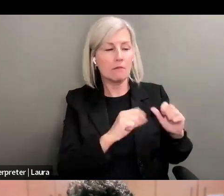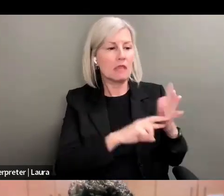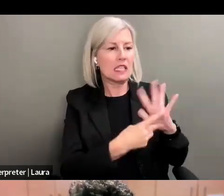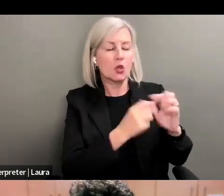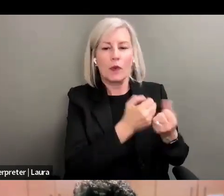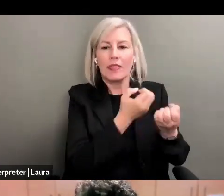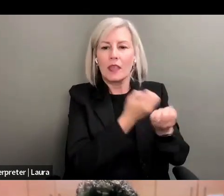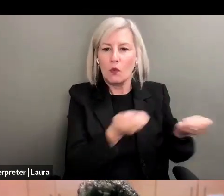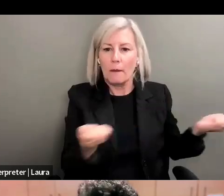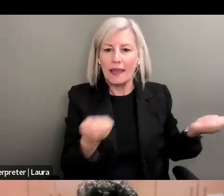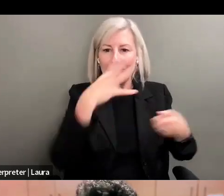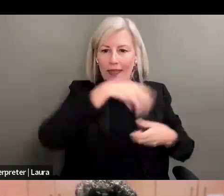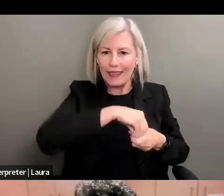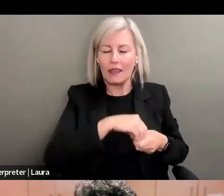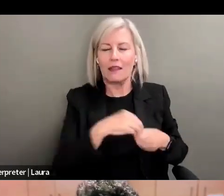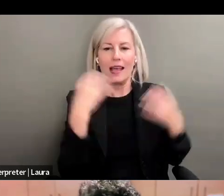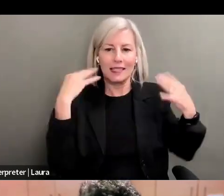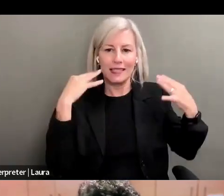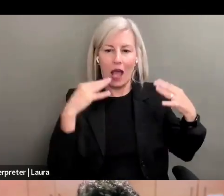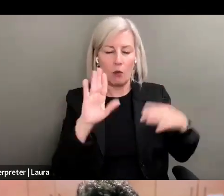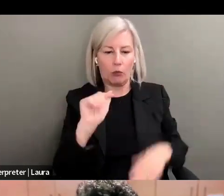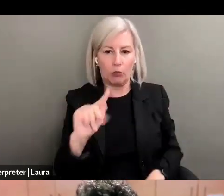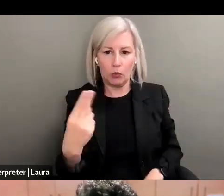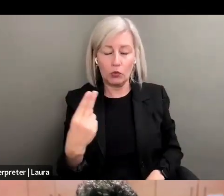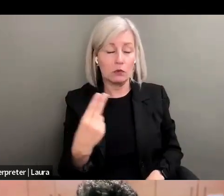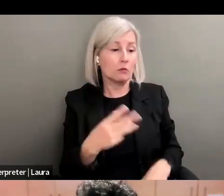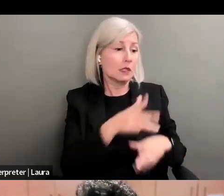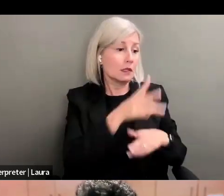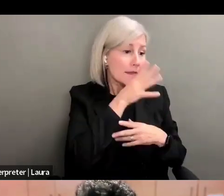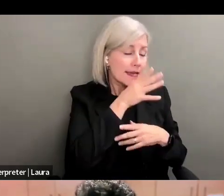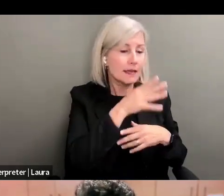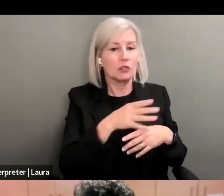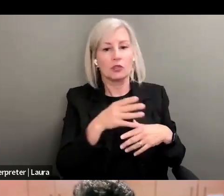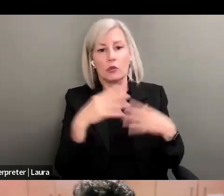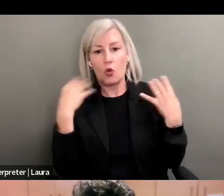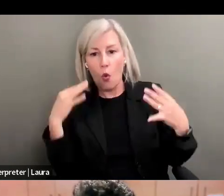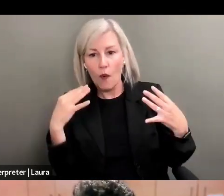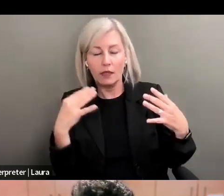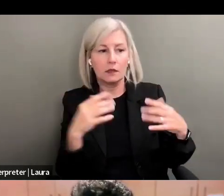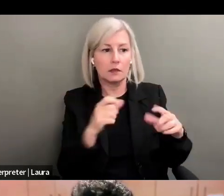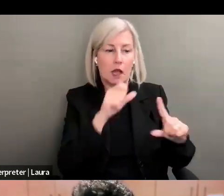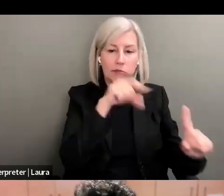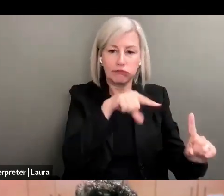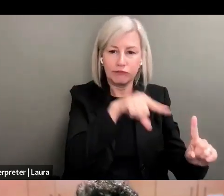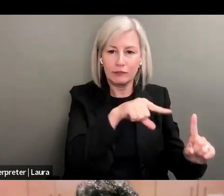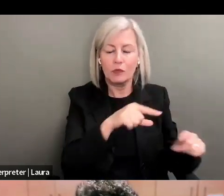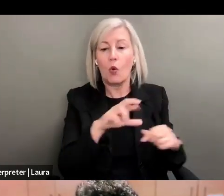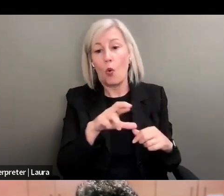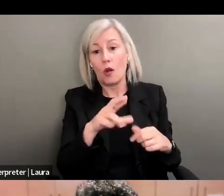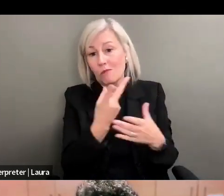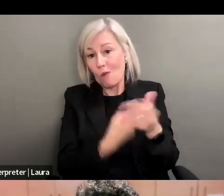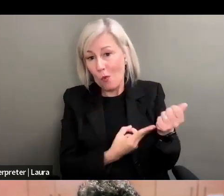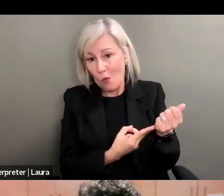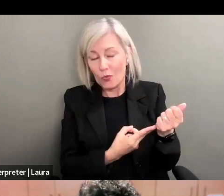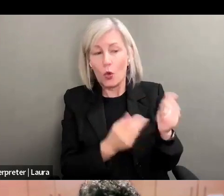This can occur with a speech and noise stimulus or a combination of the two with the patient's hearing devices on.